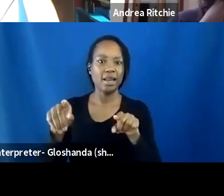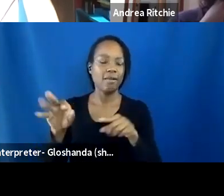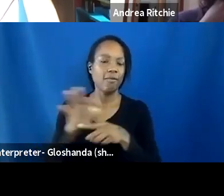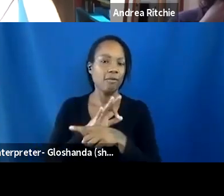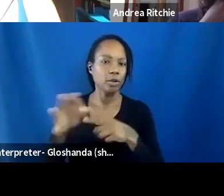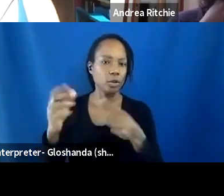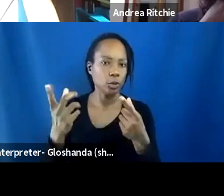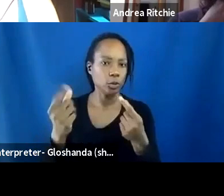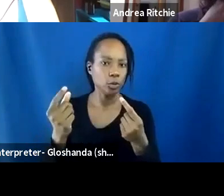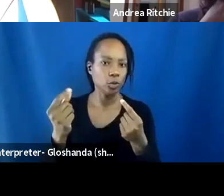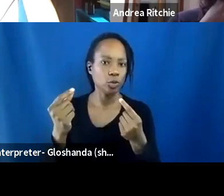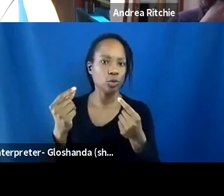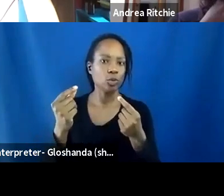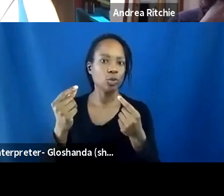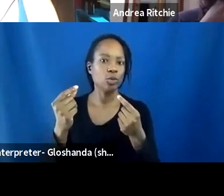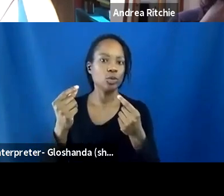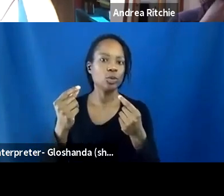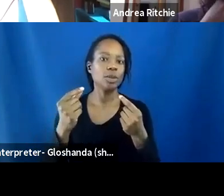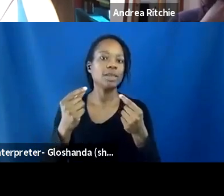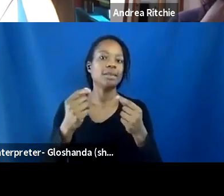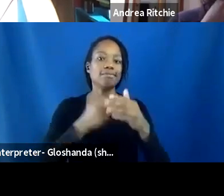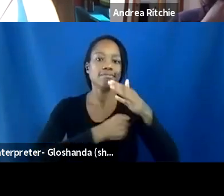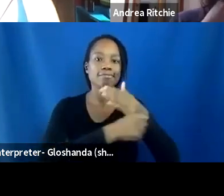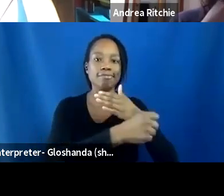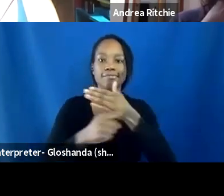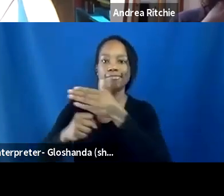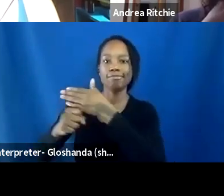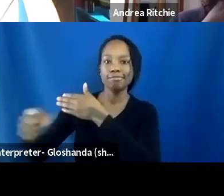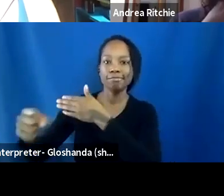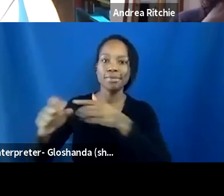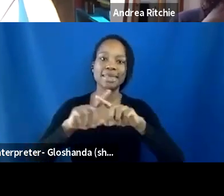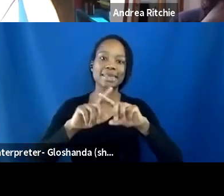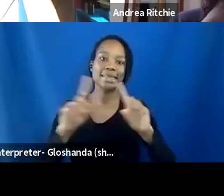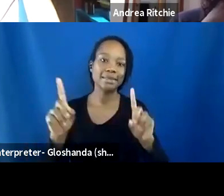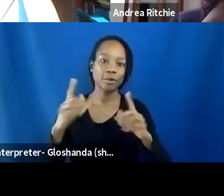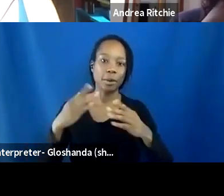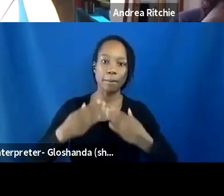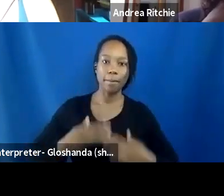that do not align with like cis white dude standards.